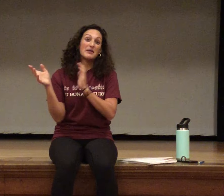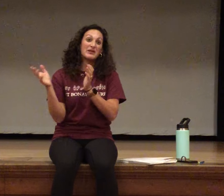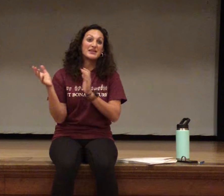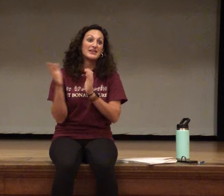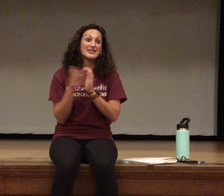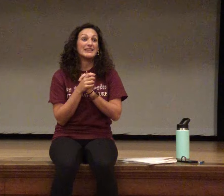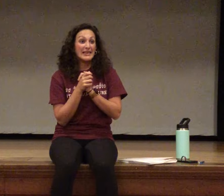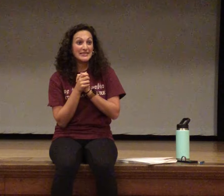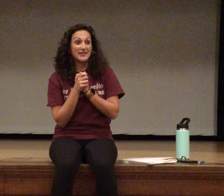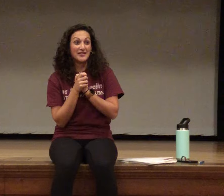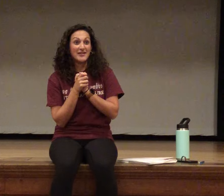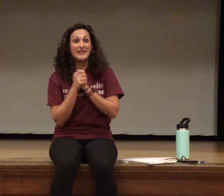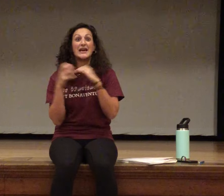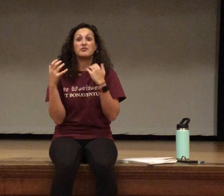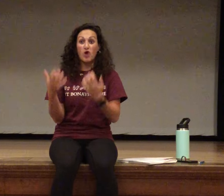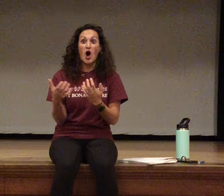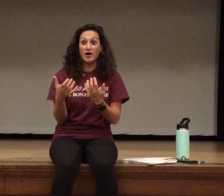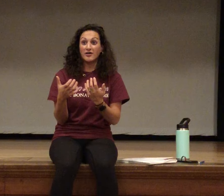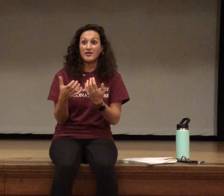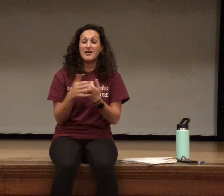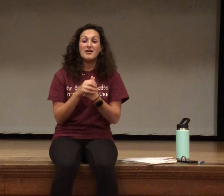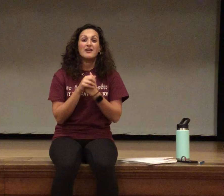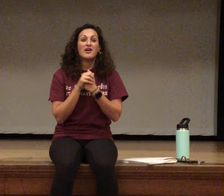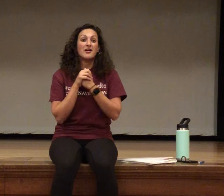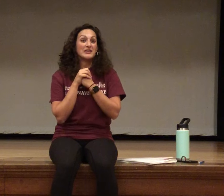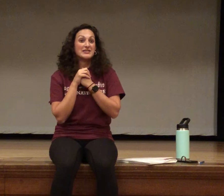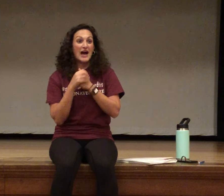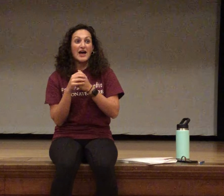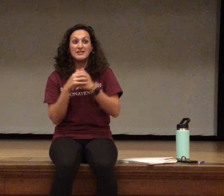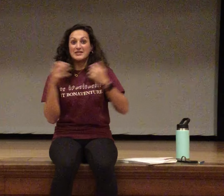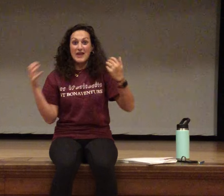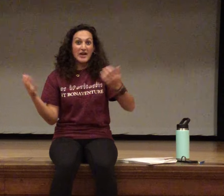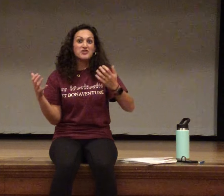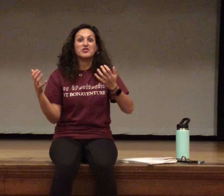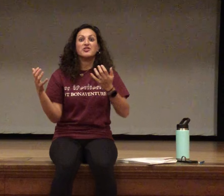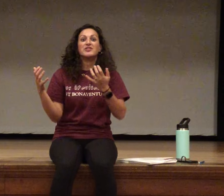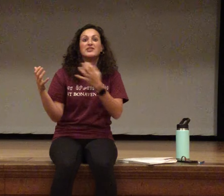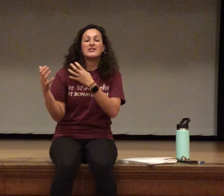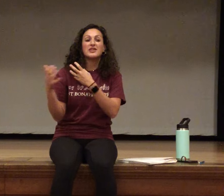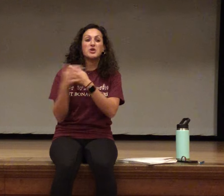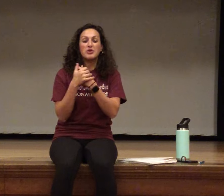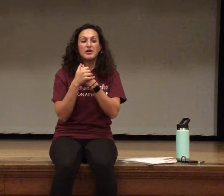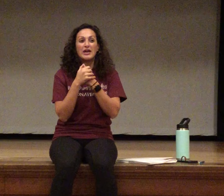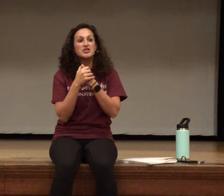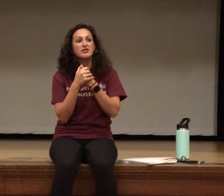that means that they sound lazy they sign wrong it's not it's a natural communication